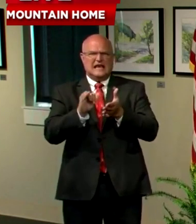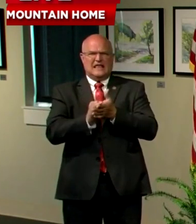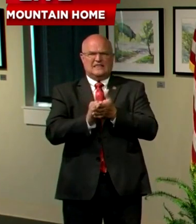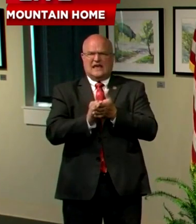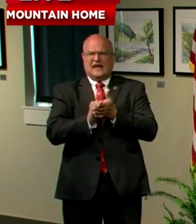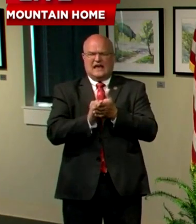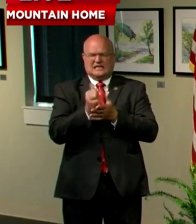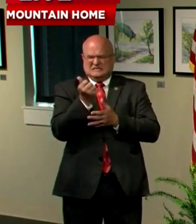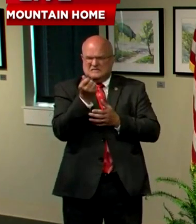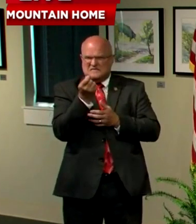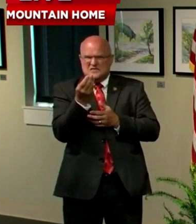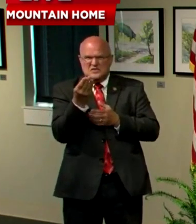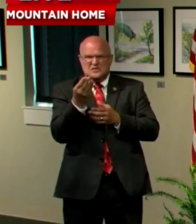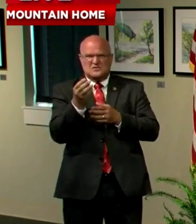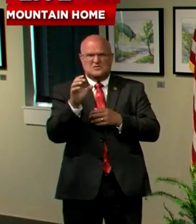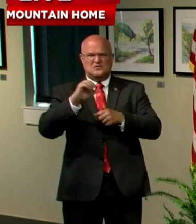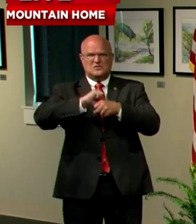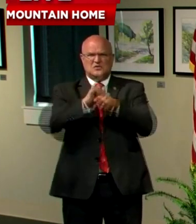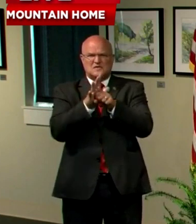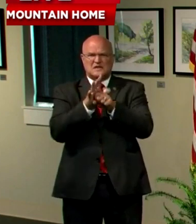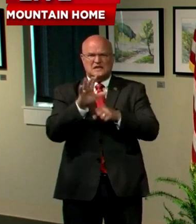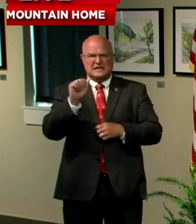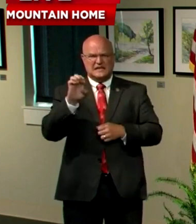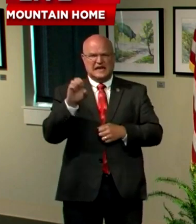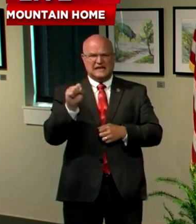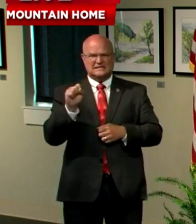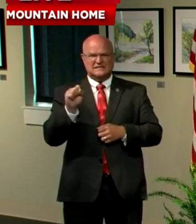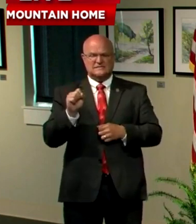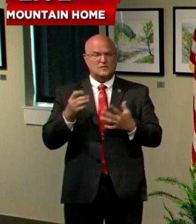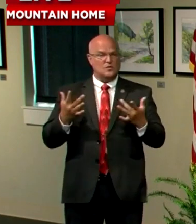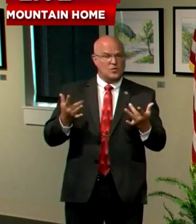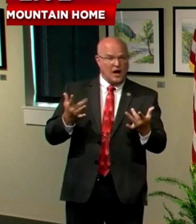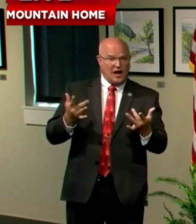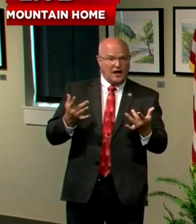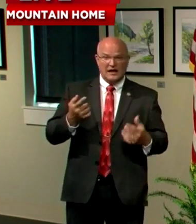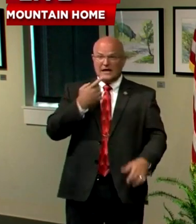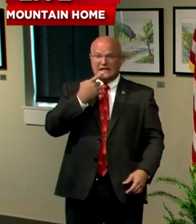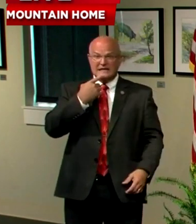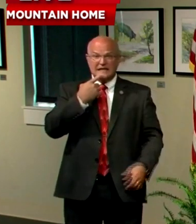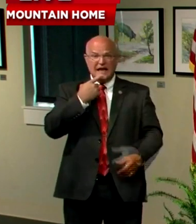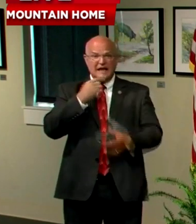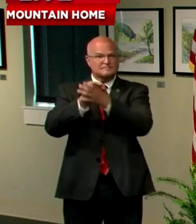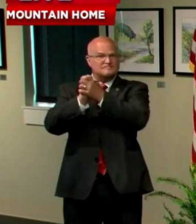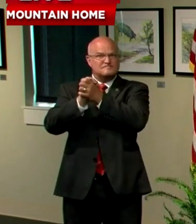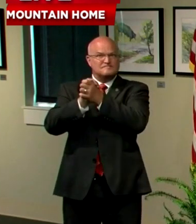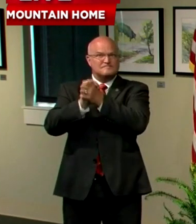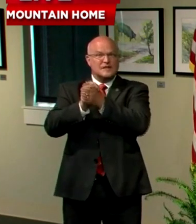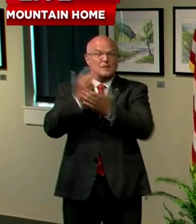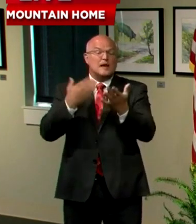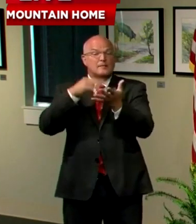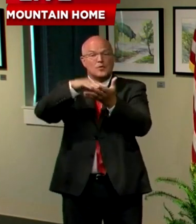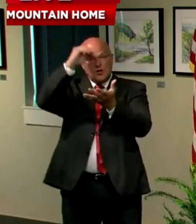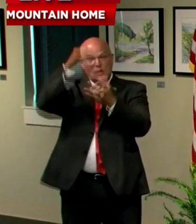THEY BROUGHT. AS DOCTOR SMITH NOTED BAXTER COUNTY US SUCH A FEW NUMBER OF ACTIVE CASES. THE QUESTION IS WHY DO YOU COME TO A PART OF THE CASE STATE